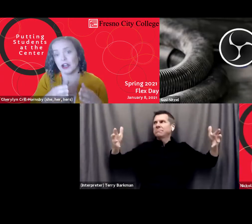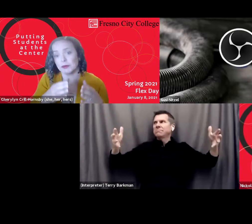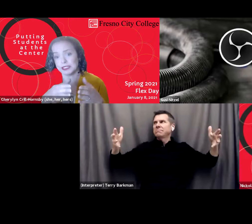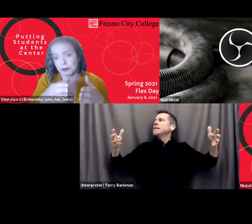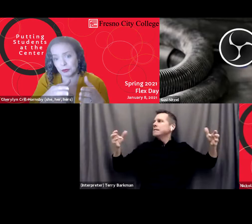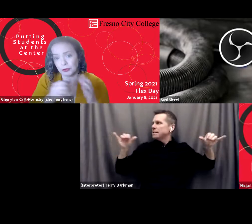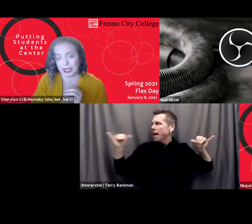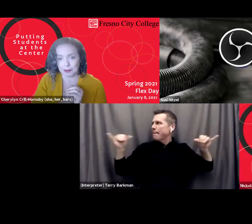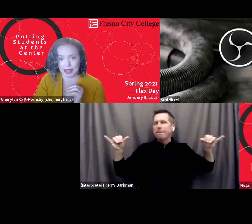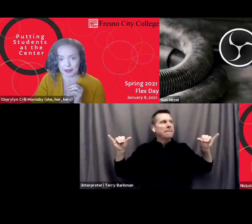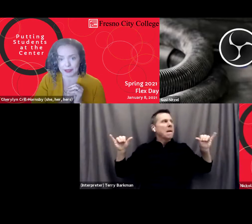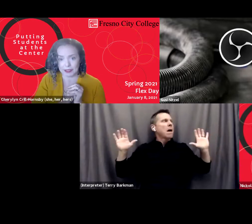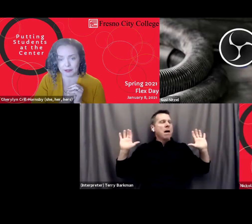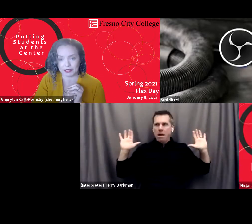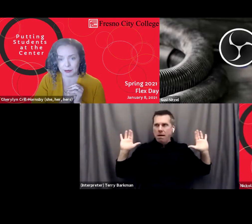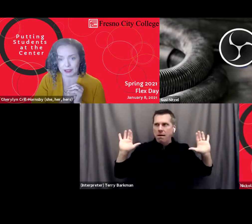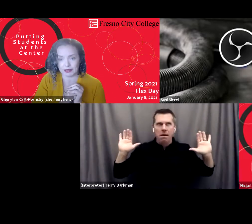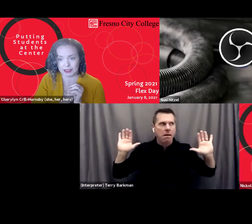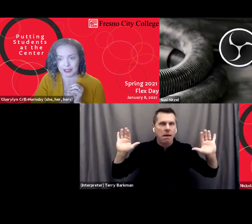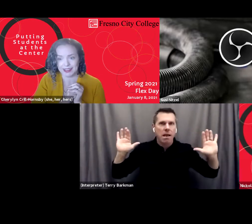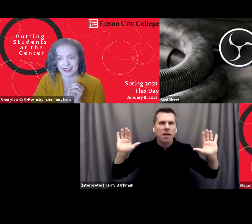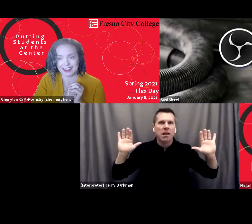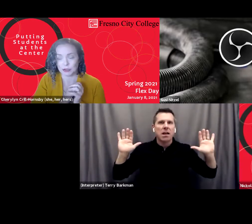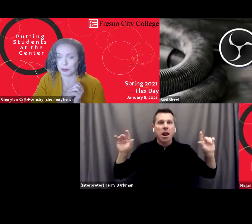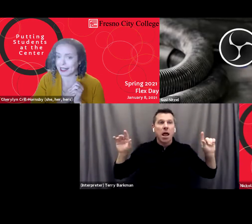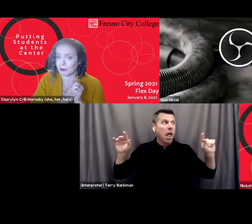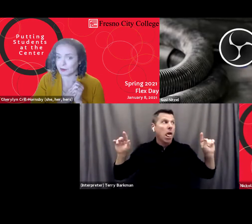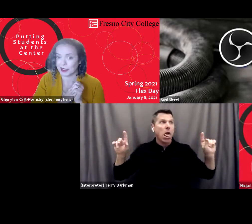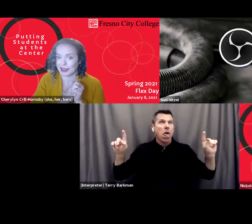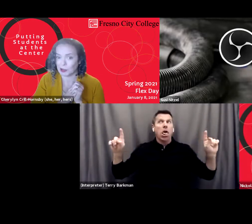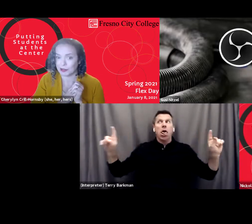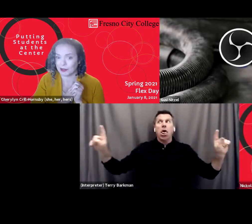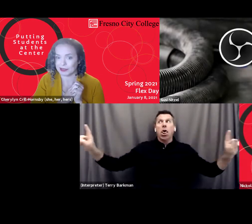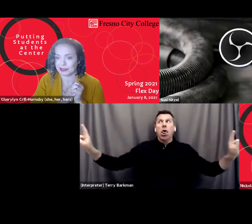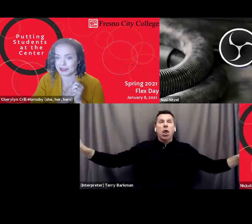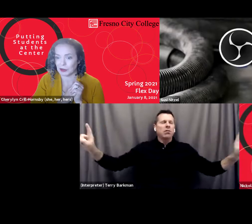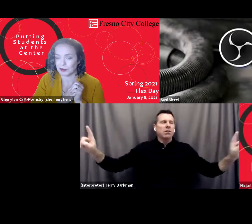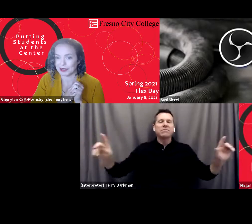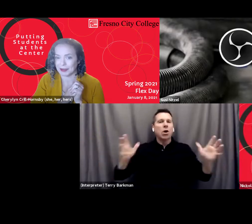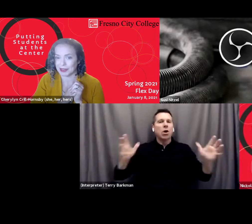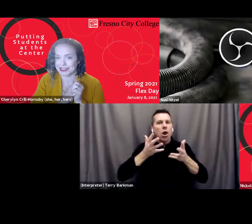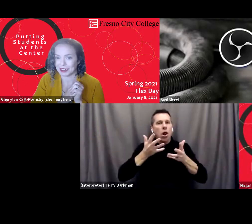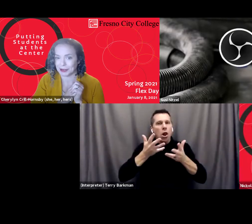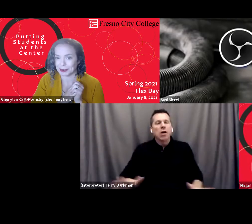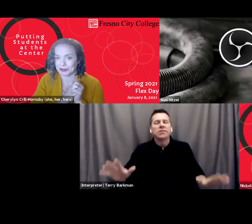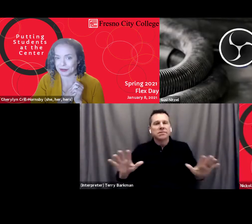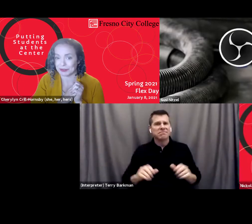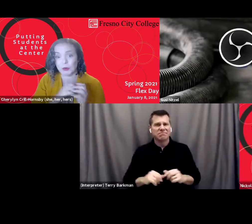helps them through that path in an effective manner. And so Brett, I'm, I hope that was helpful. I'm not entirely sure if it was, but